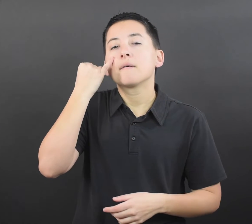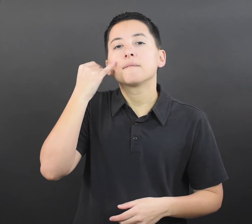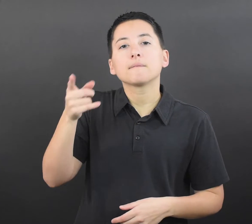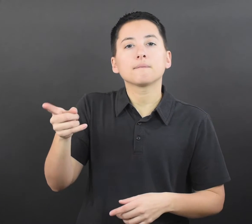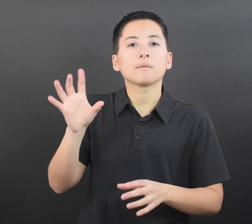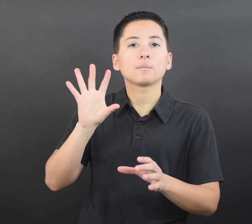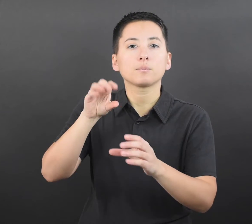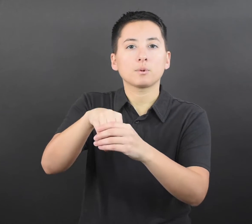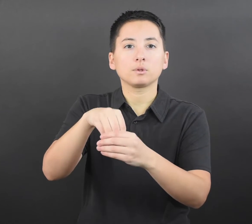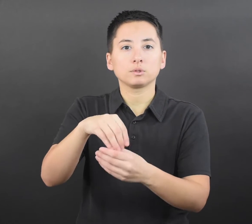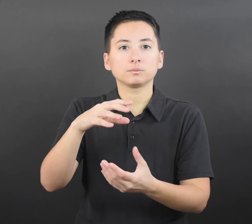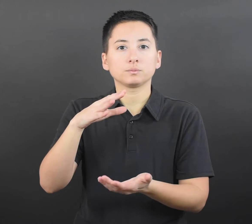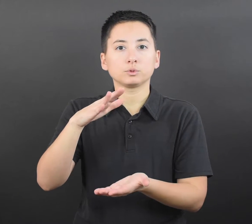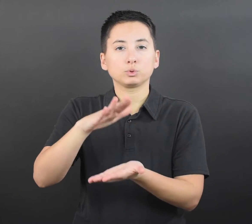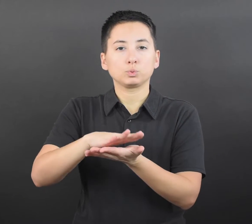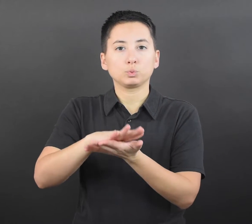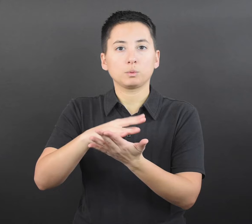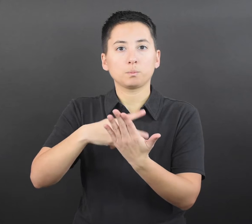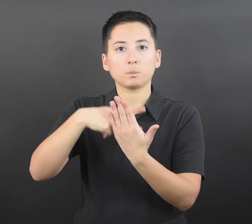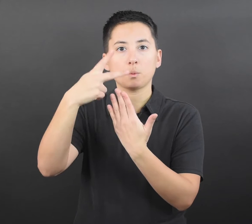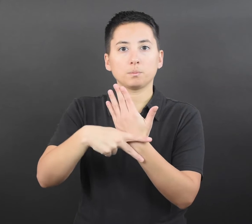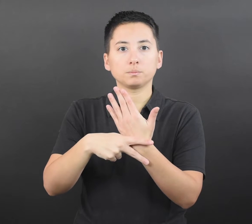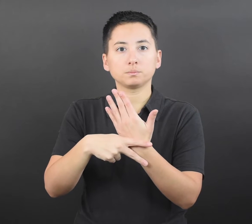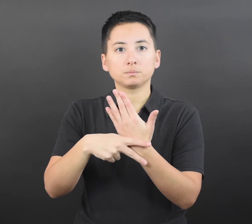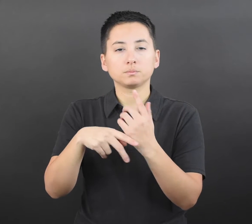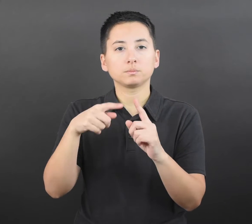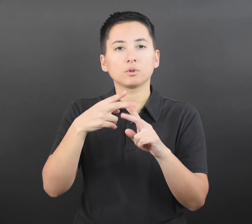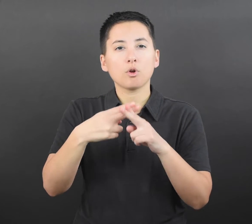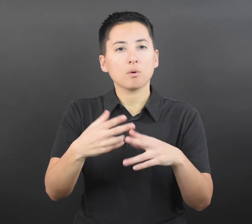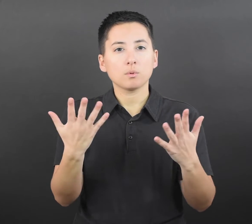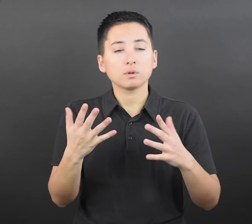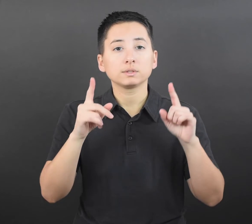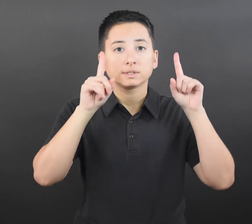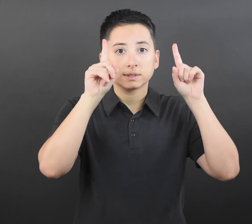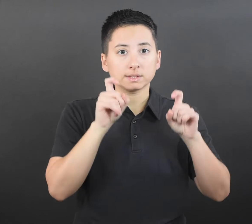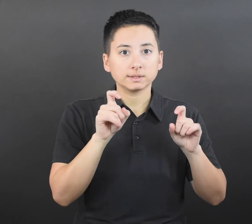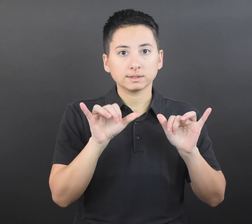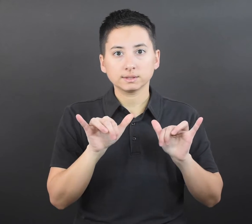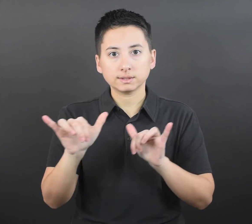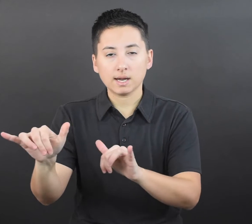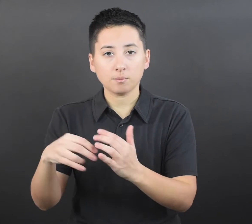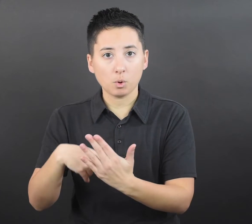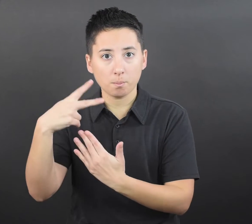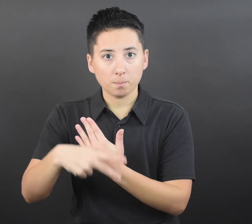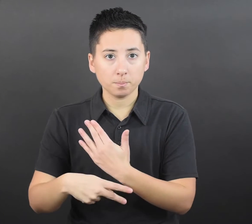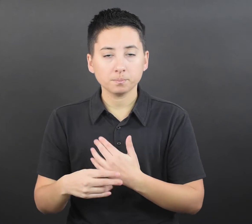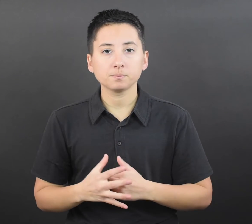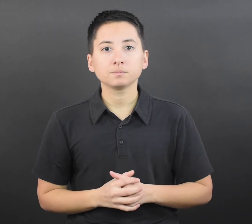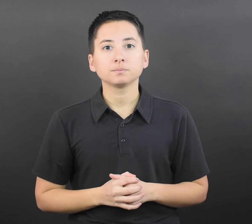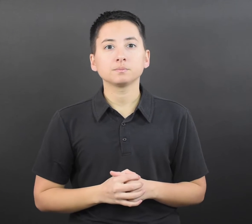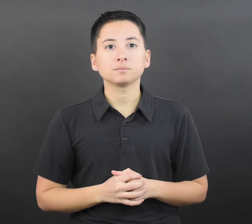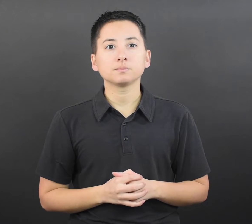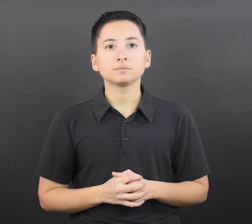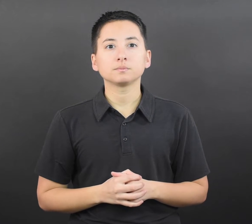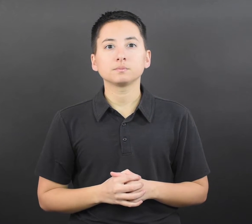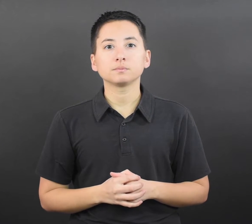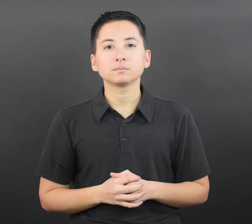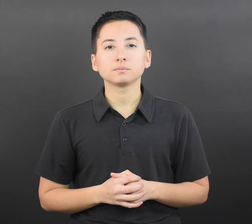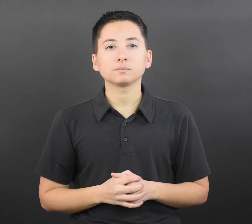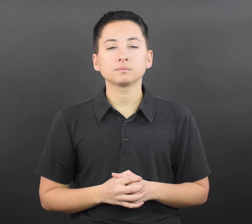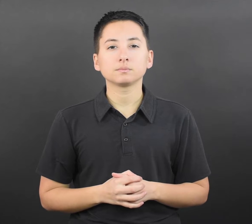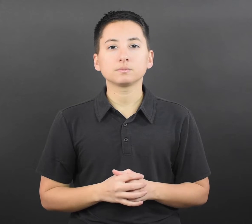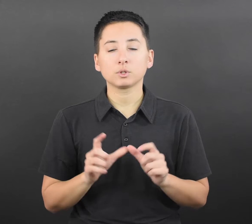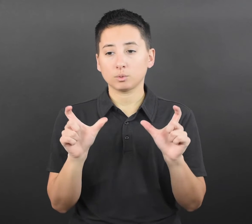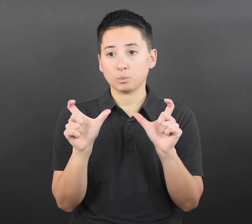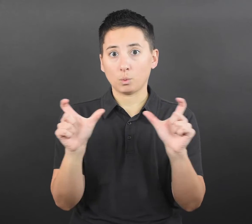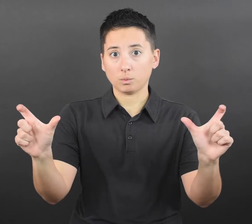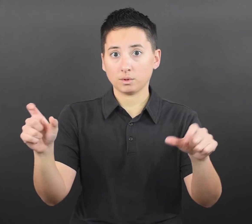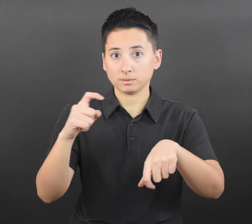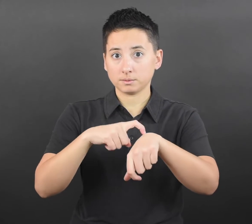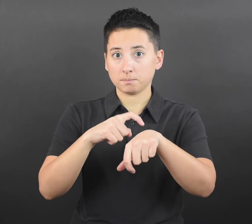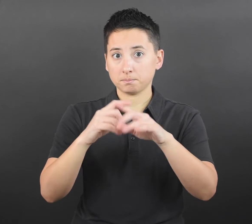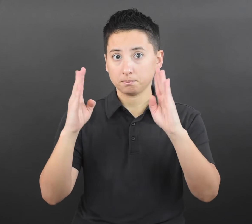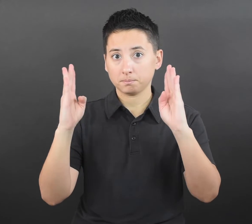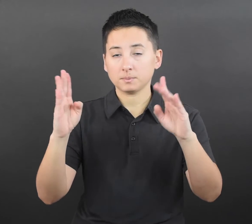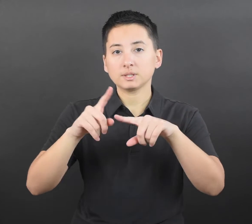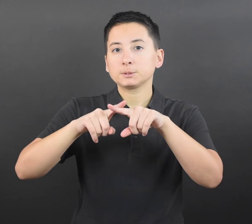sponsored “test-to-stay” program. The length of quarantine depends